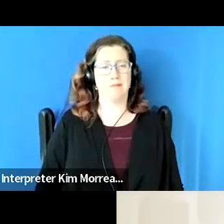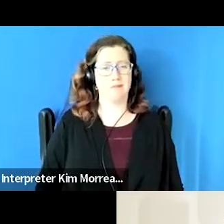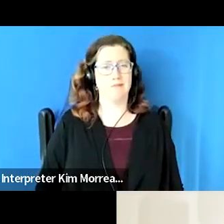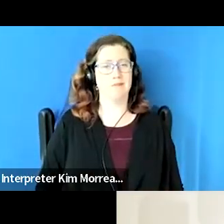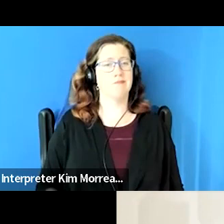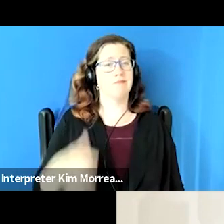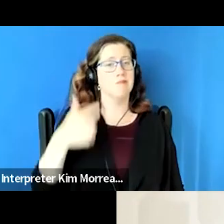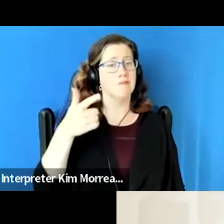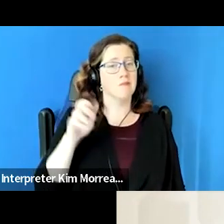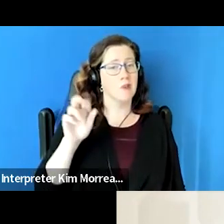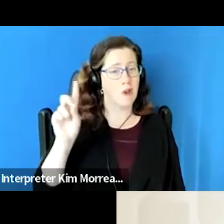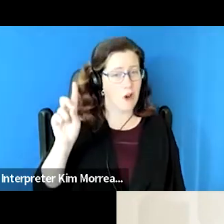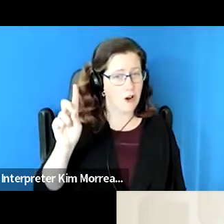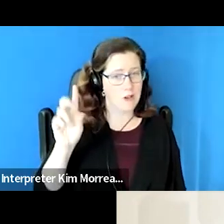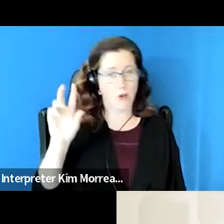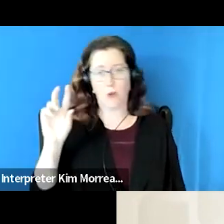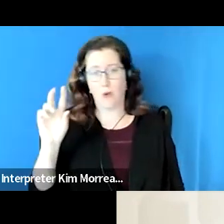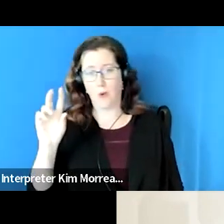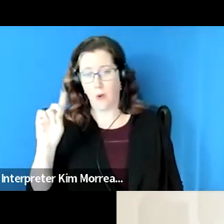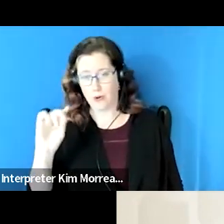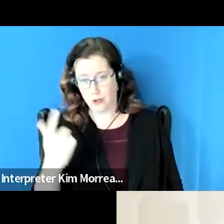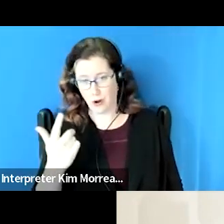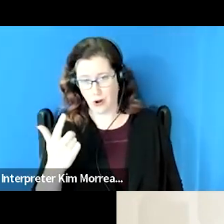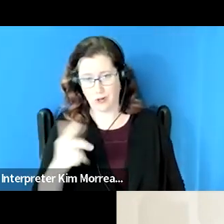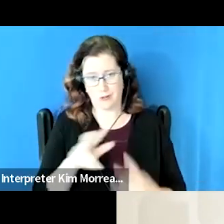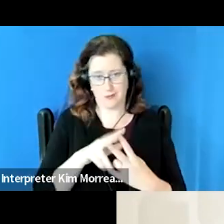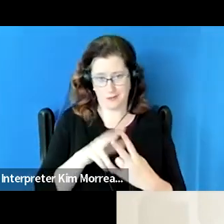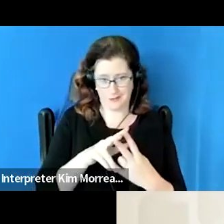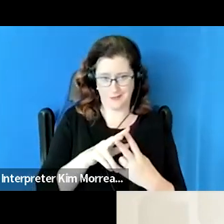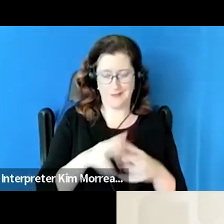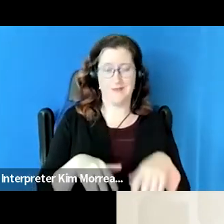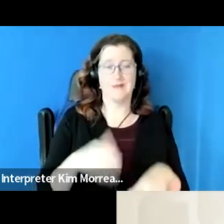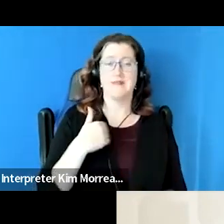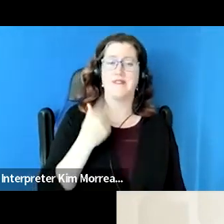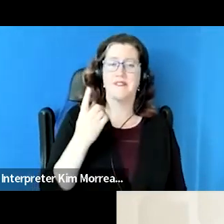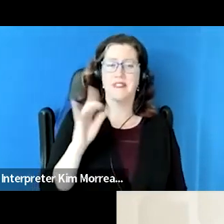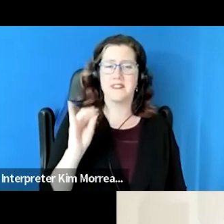But in my case, it's dog, I have a dog that just reminds me,